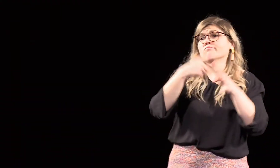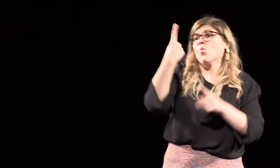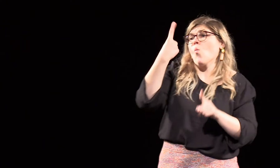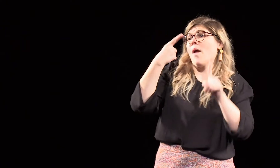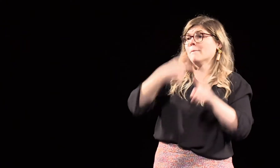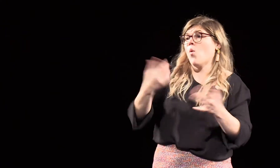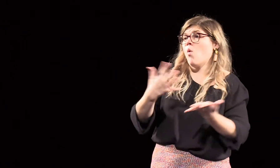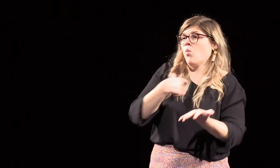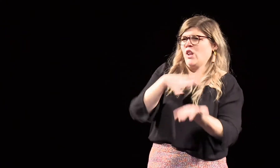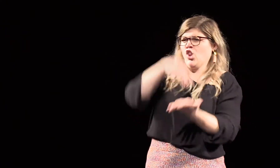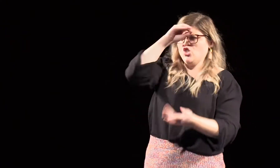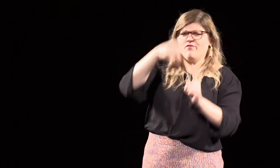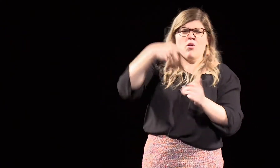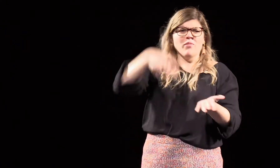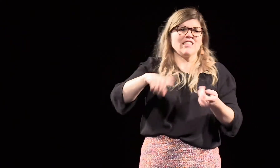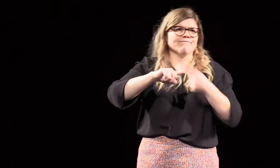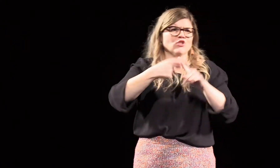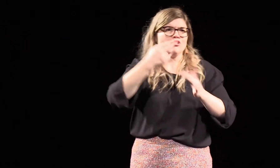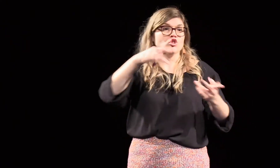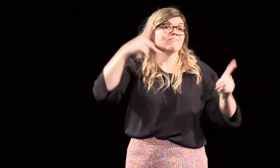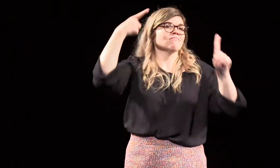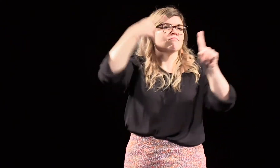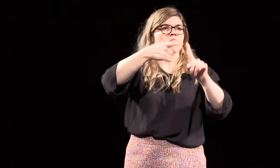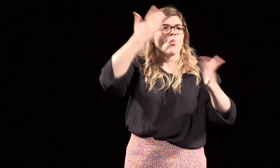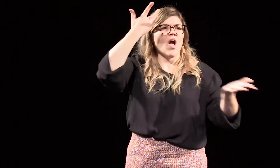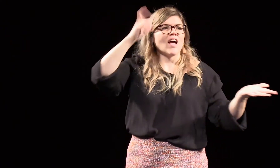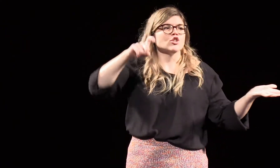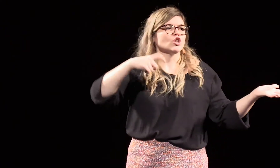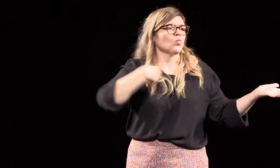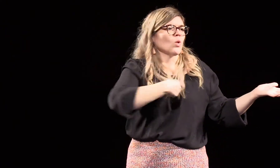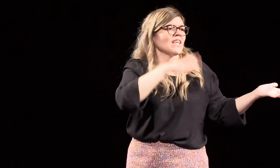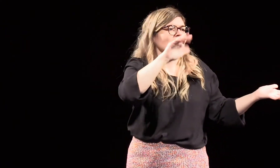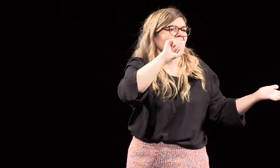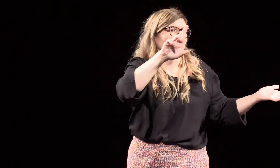So one point I have is "Why should we care about this?"